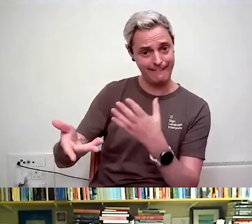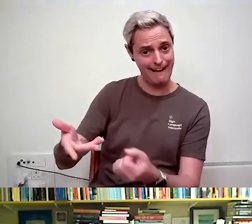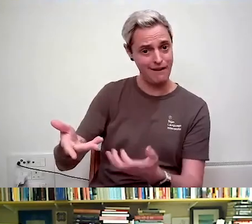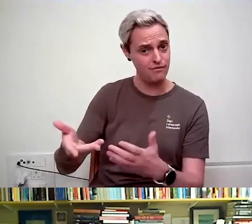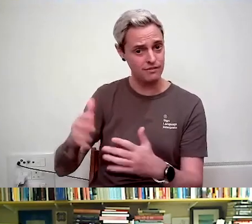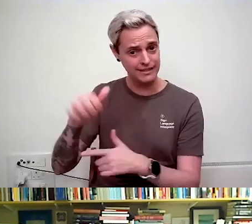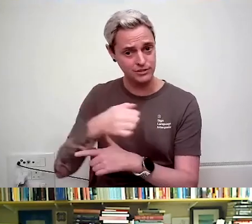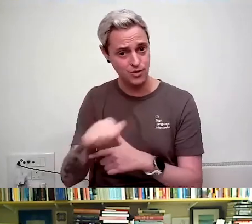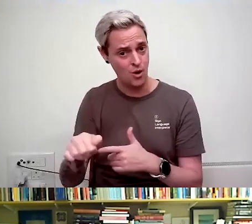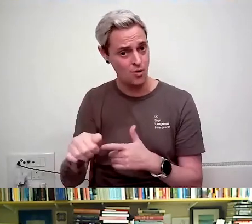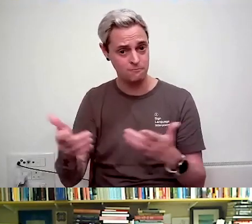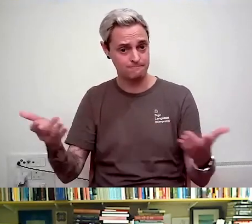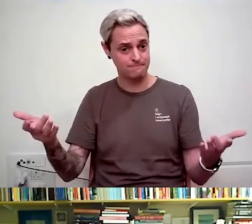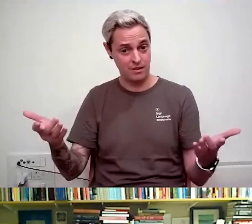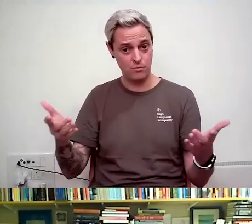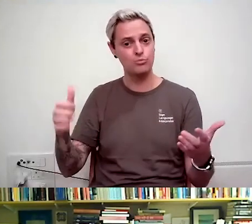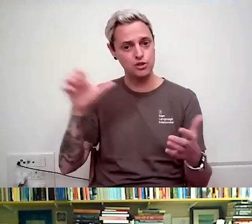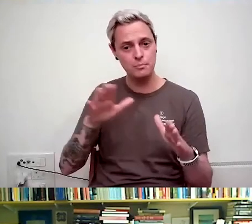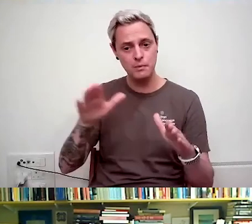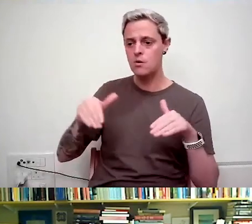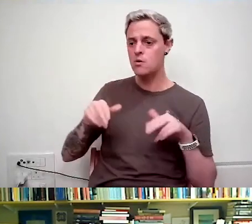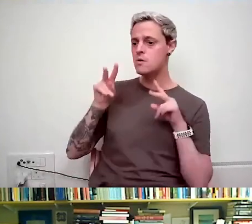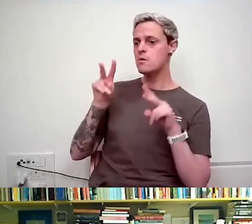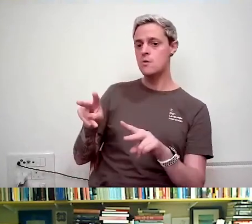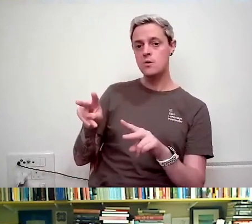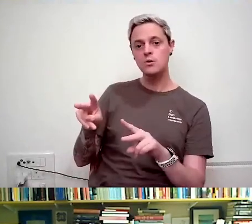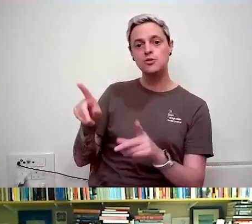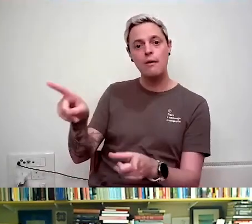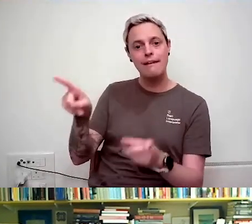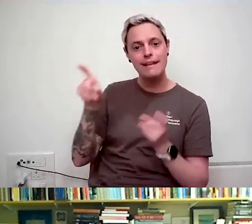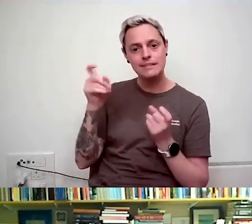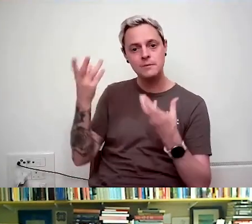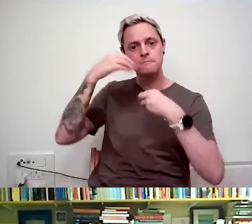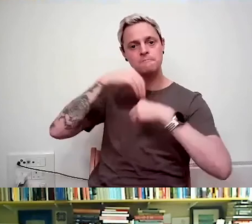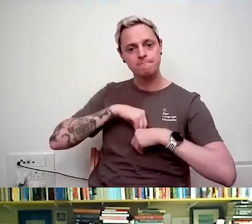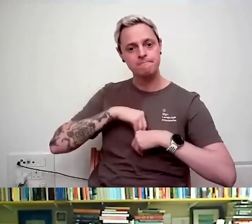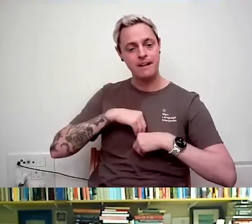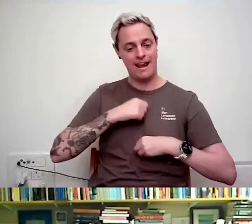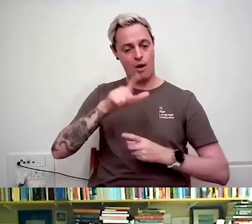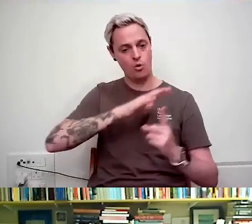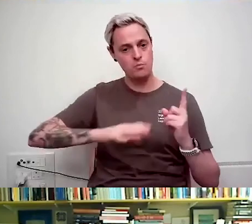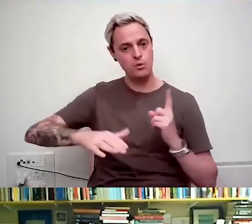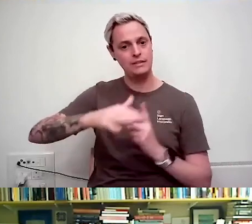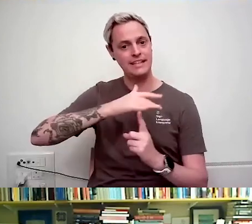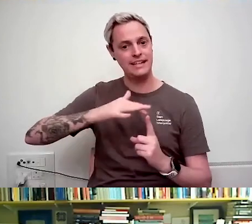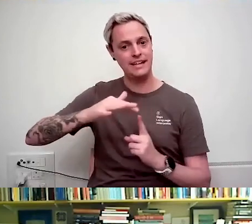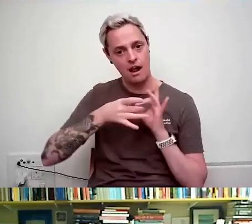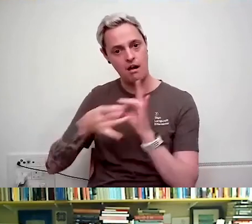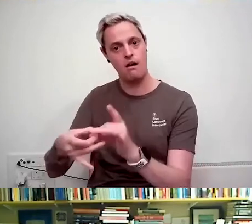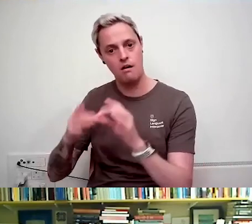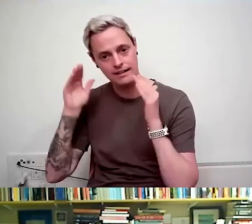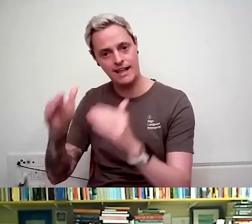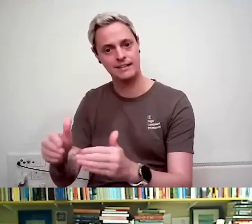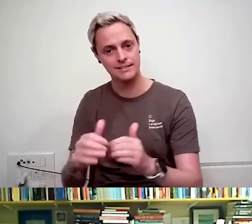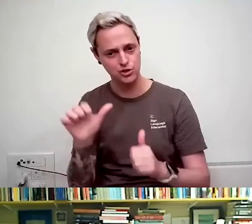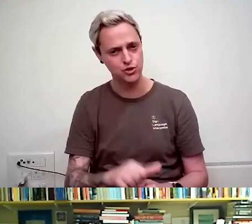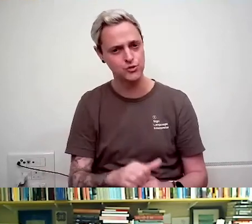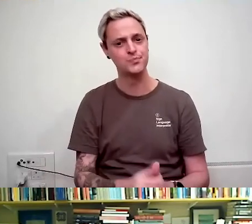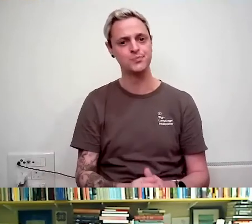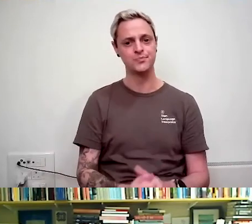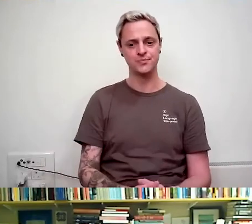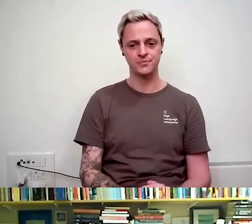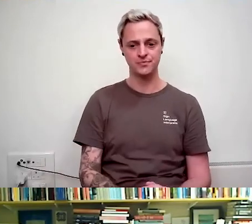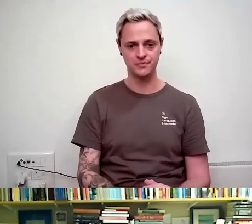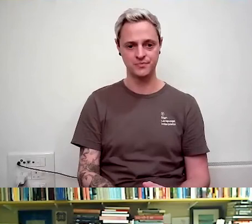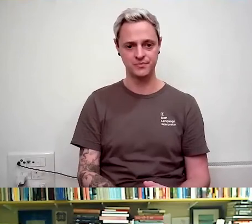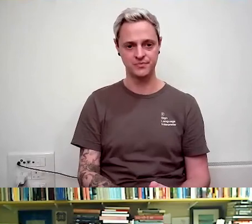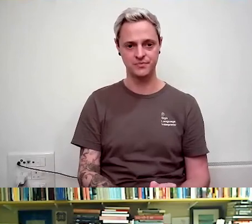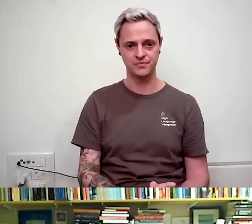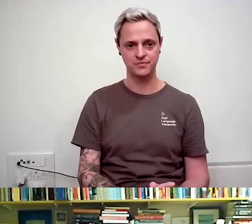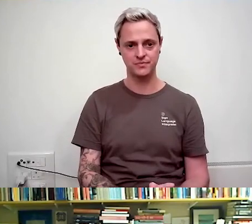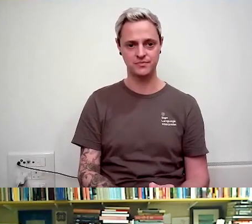and that it's one that we do well to not only listen to become a community that can attend to.